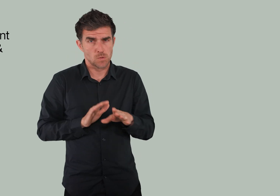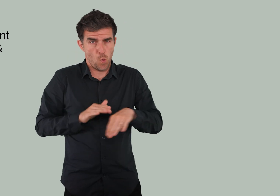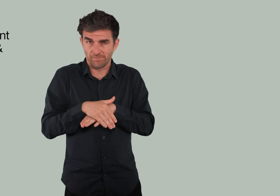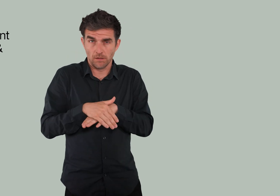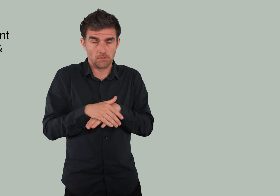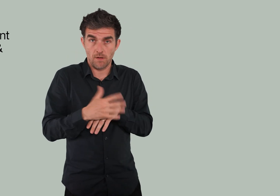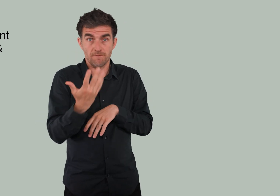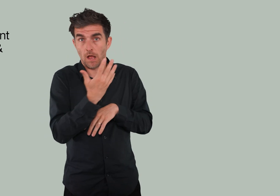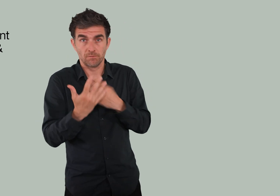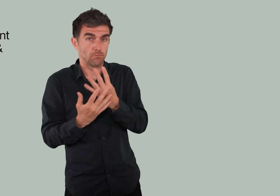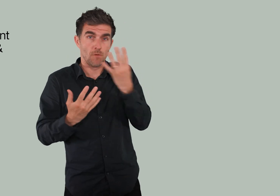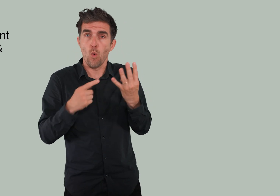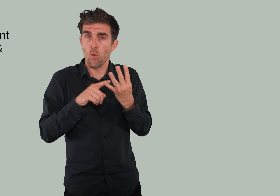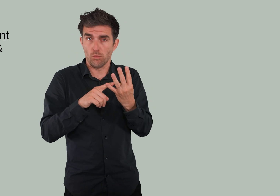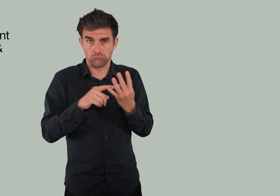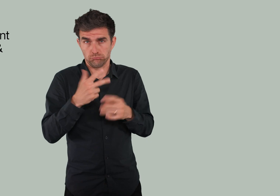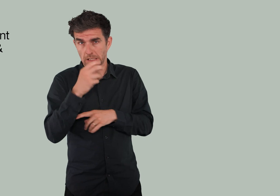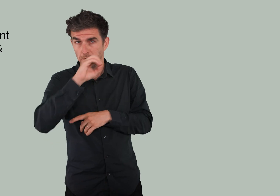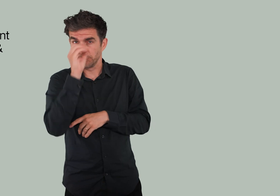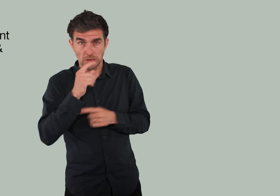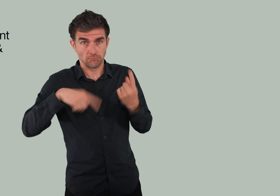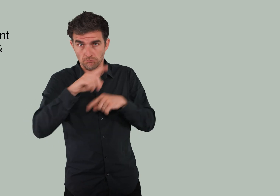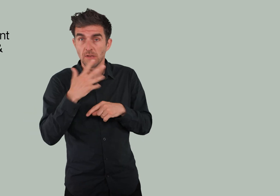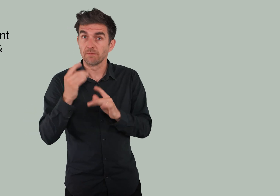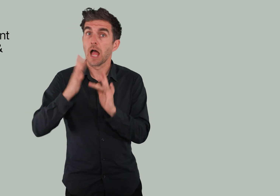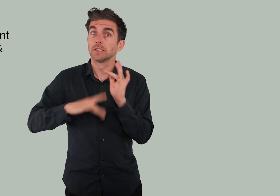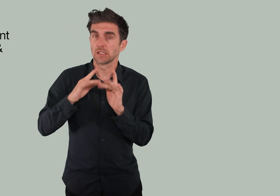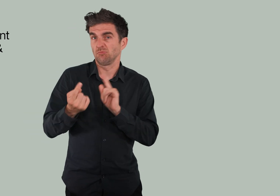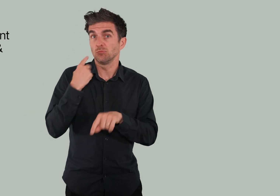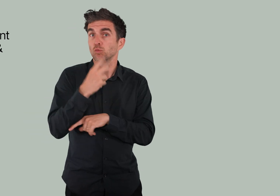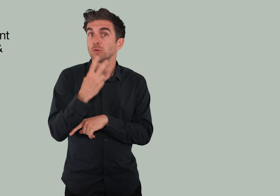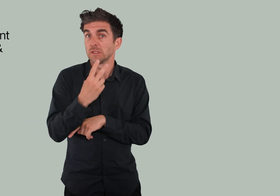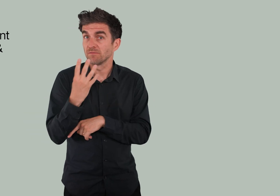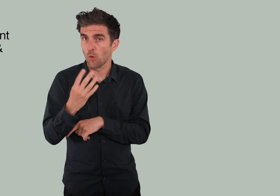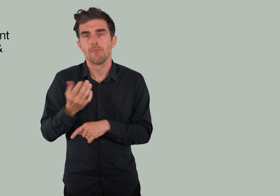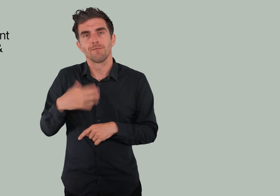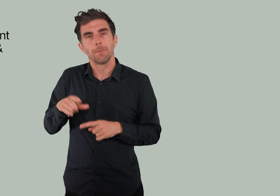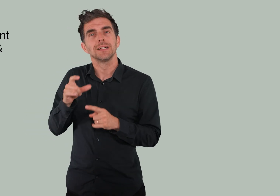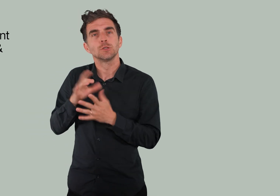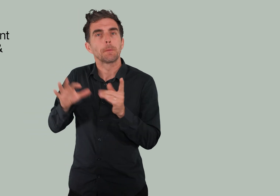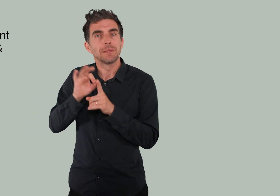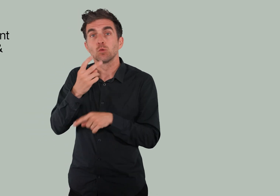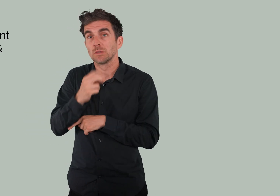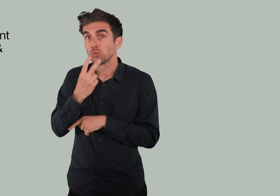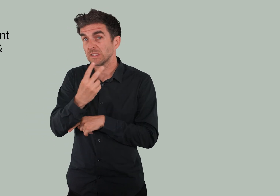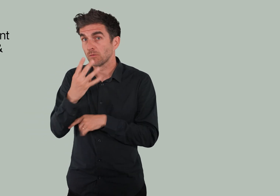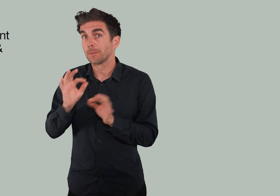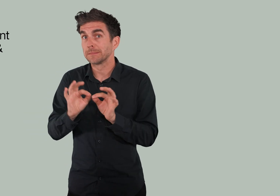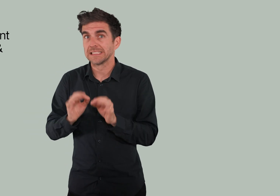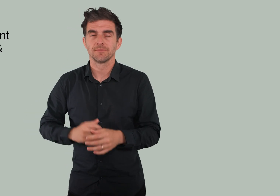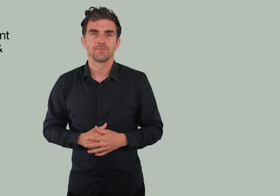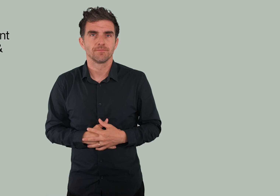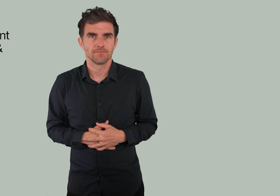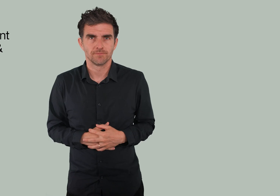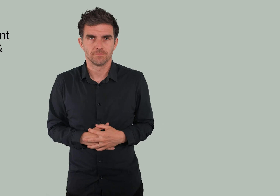with more than 4 in 5 accessing the internet in 2024 (DWP, 2024b).